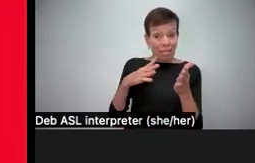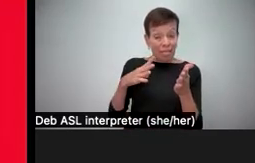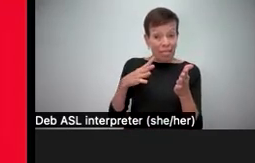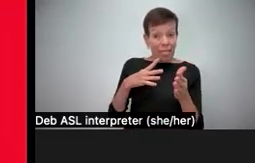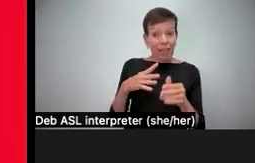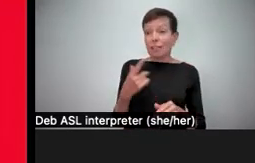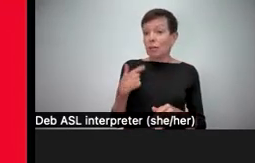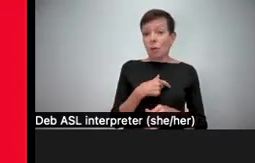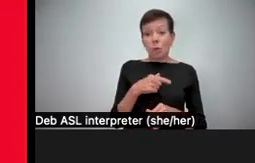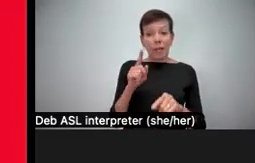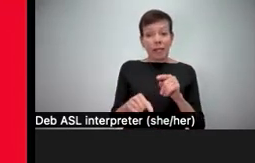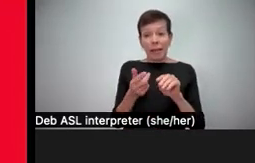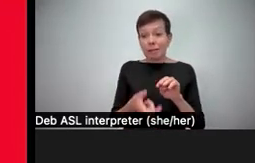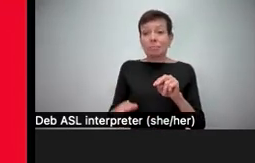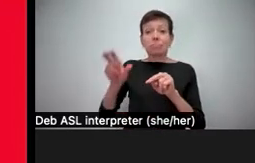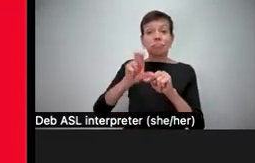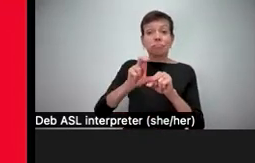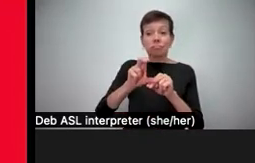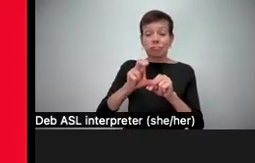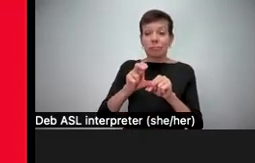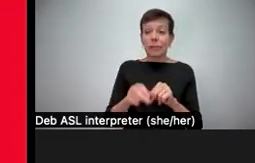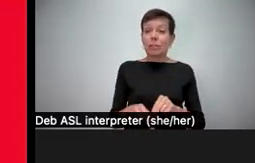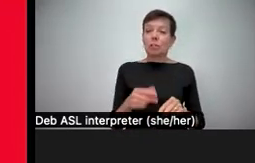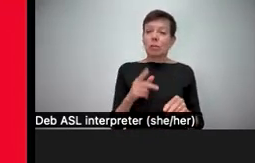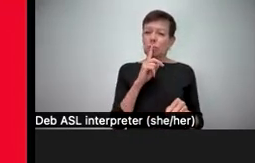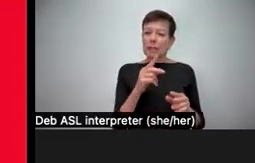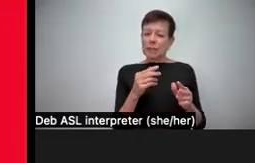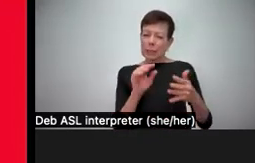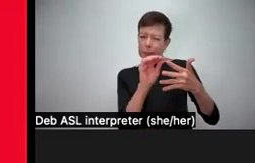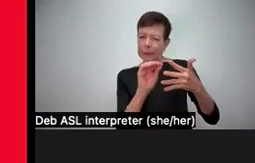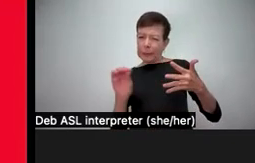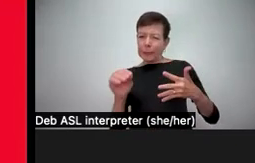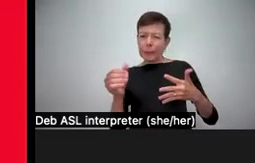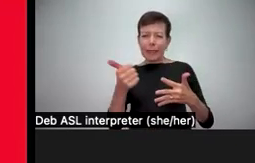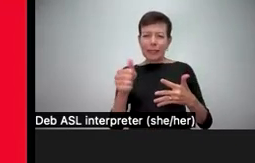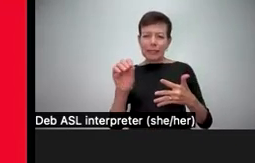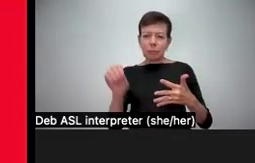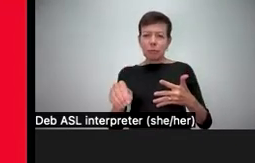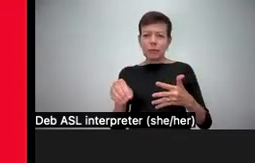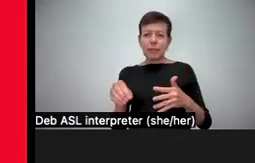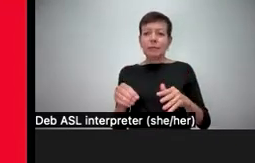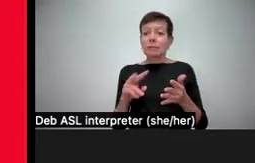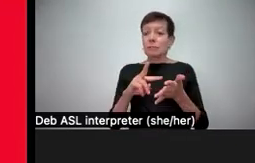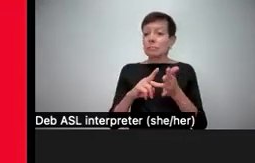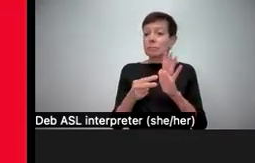you know, 10% aside for anything that might come up that you're not, that's unforeseen, let's say.